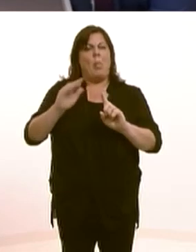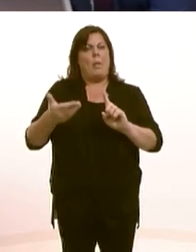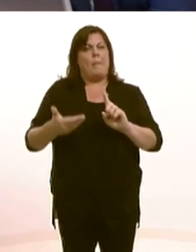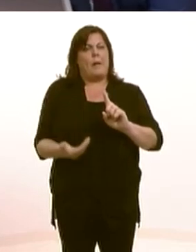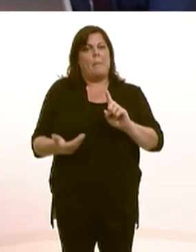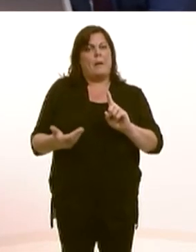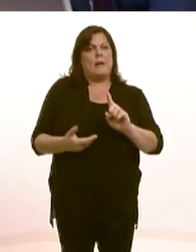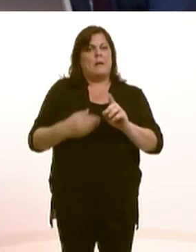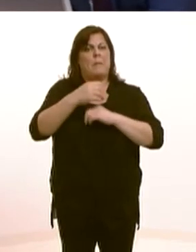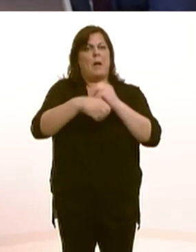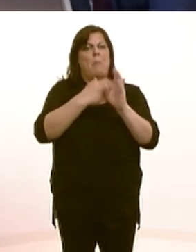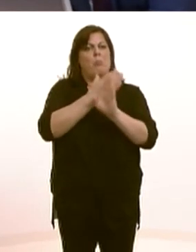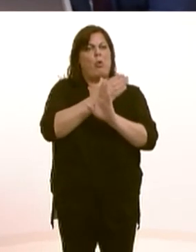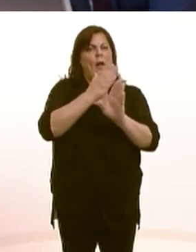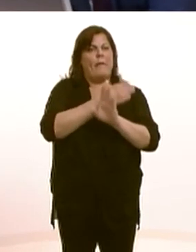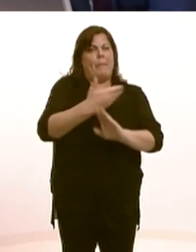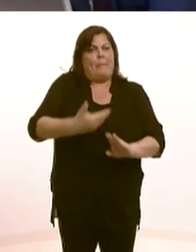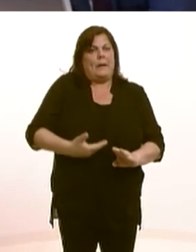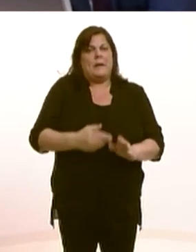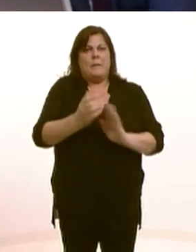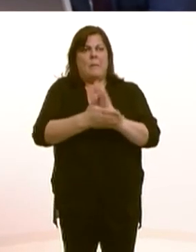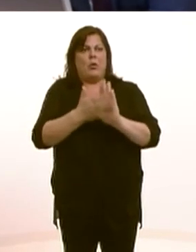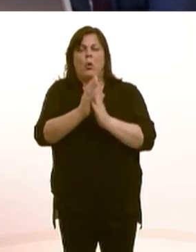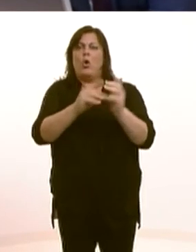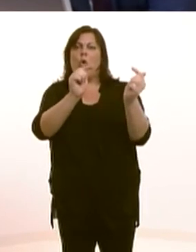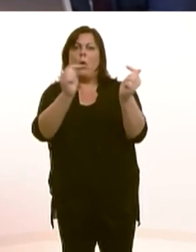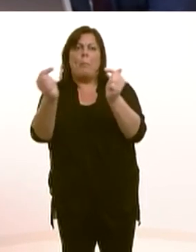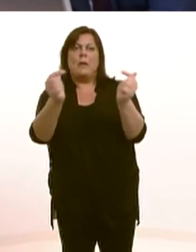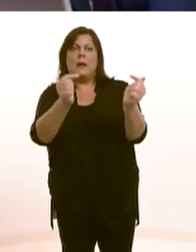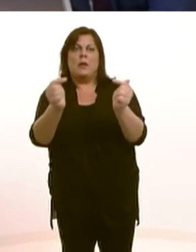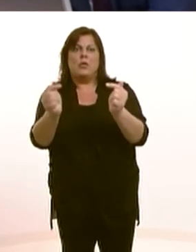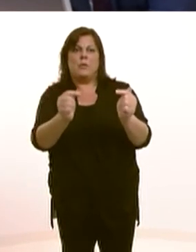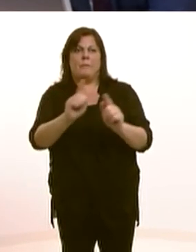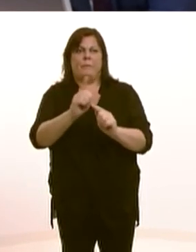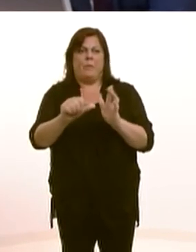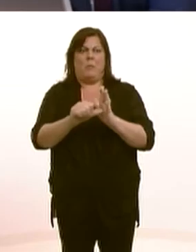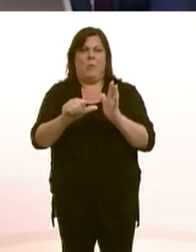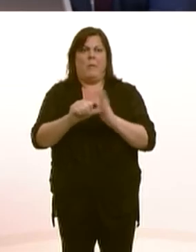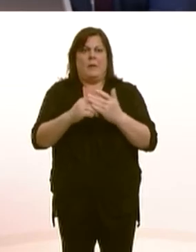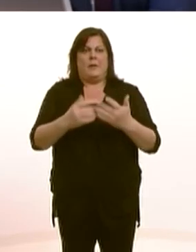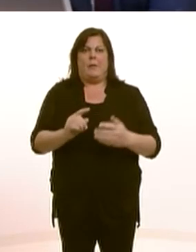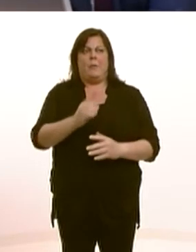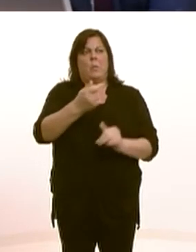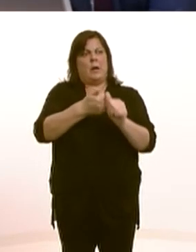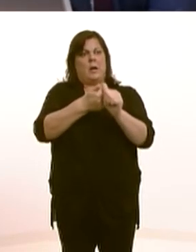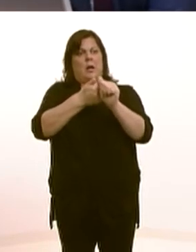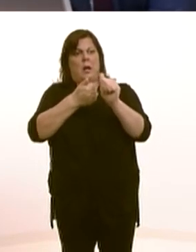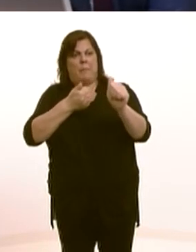There are very few parts of Wales with any kind of competition. It tends to be one company operating the service under a public subsidy.